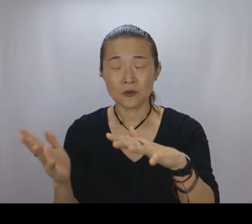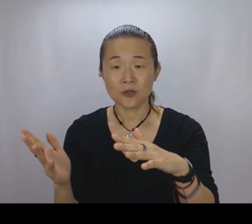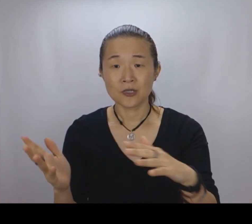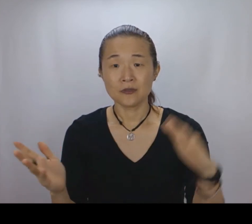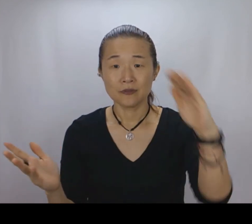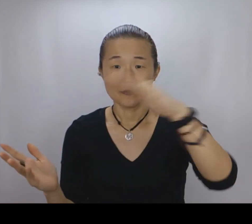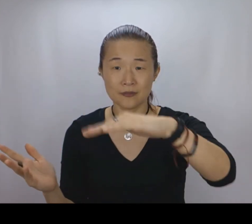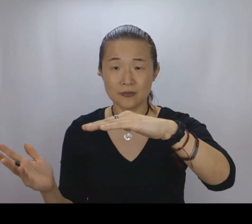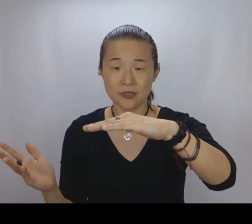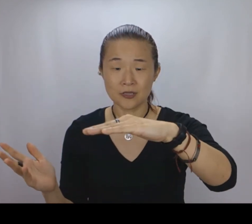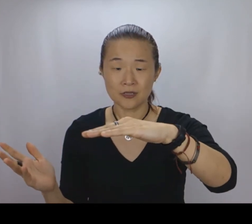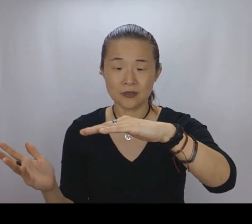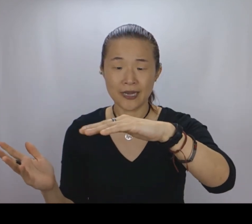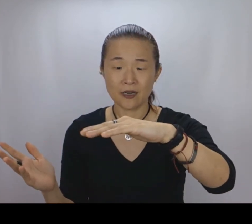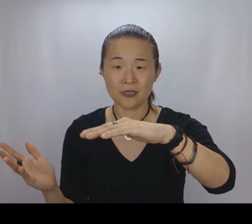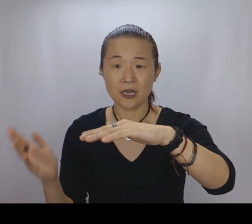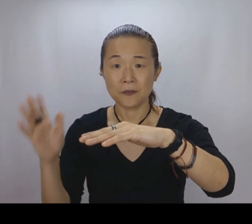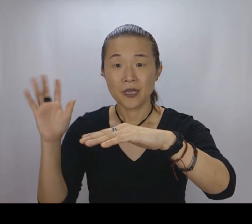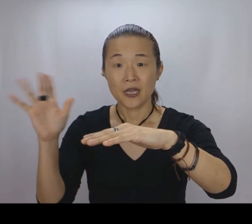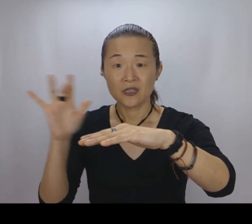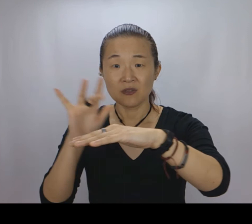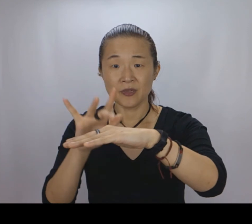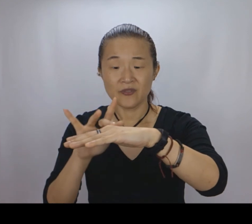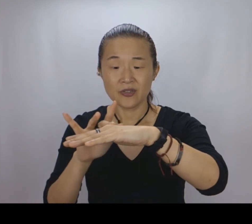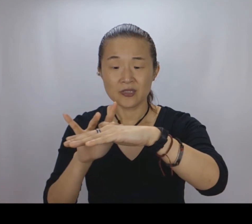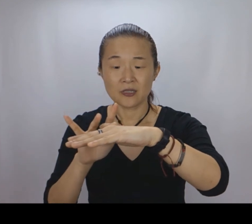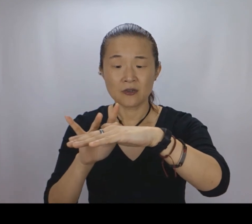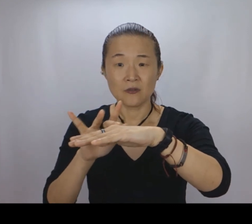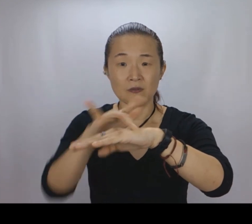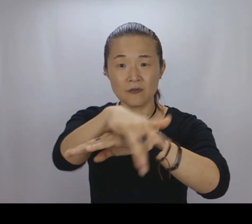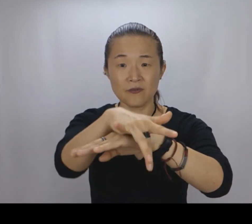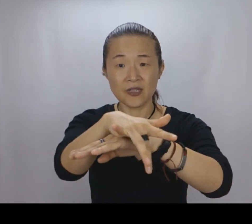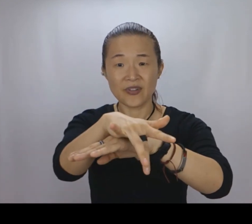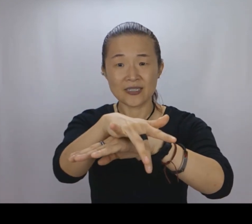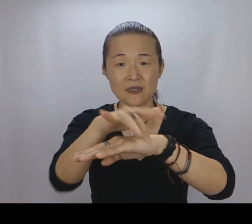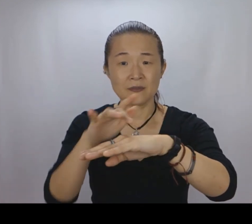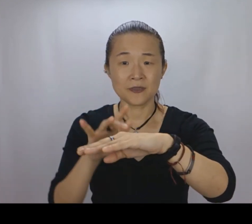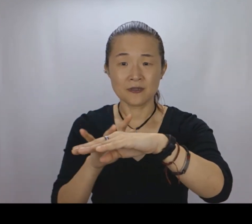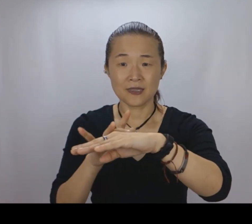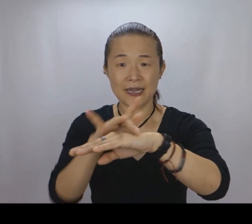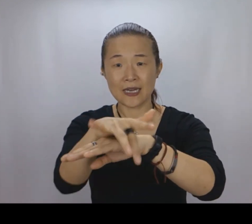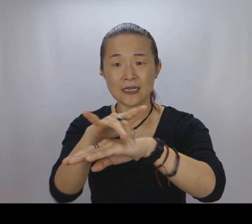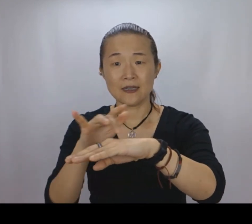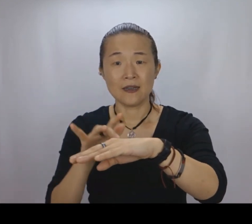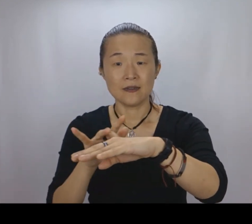or you can do your hand on to, and your middle finger is going to go really fast over the hand.